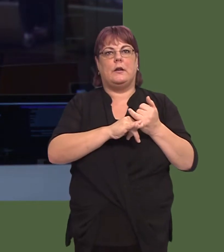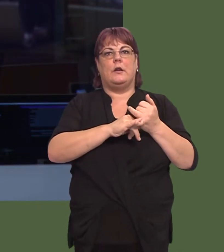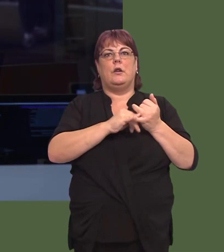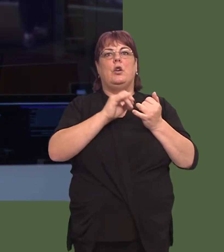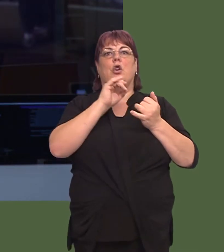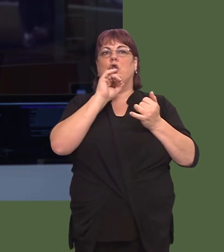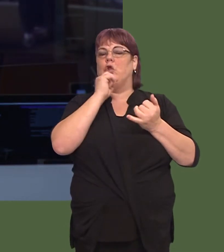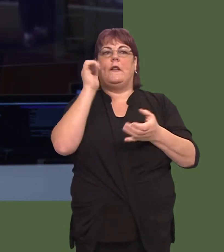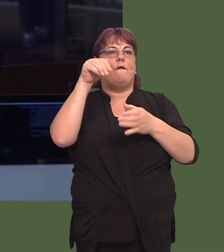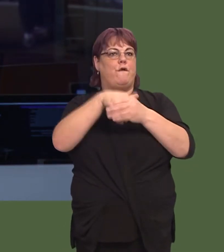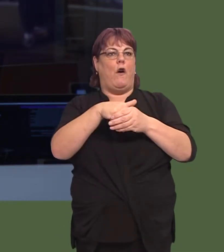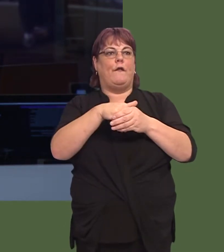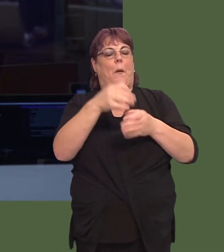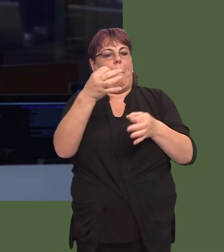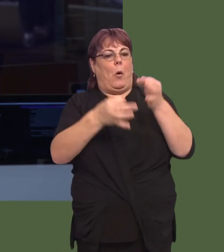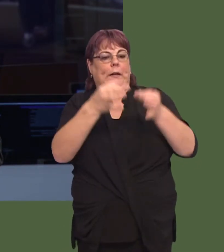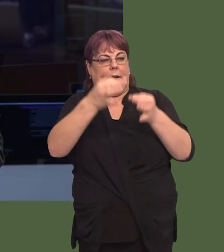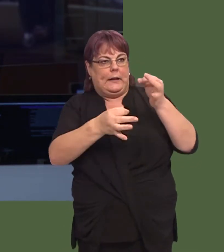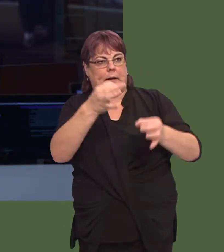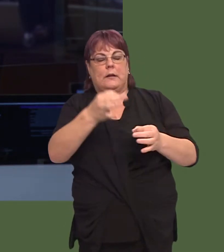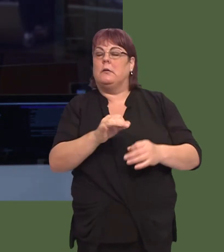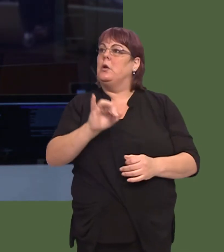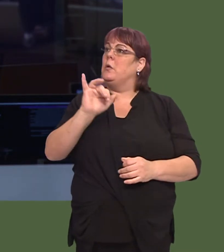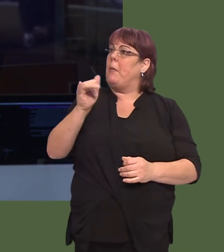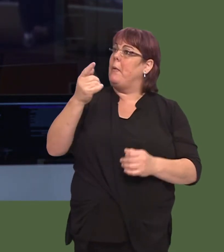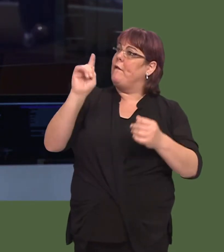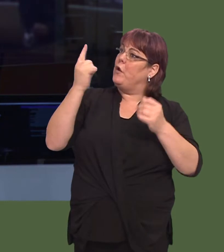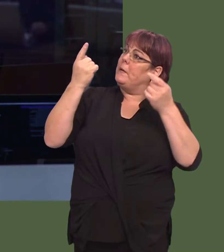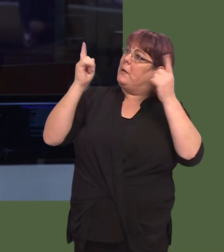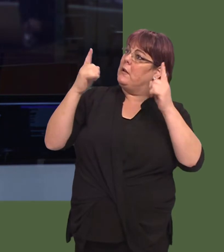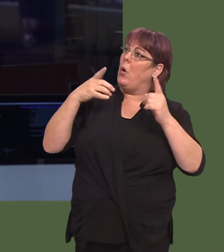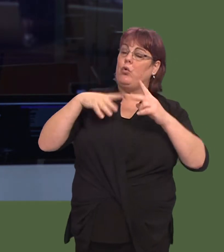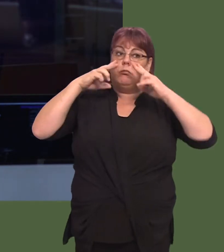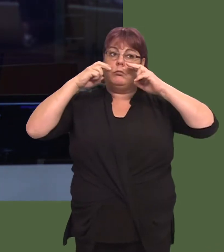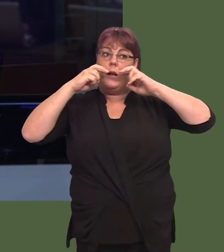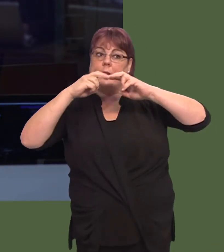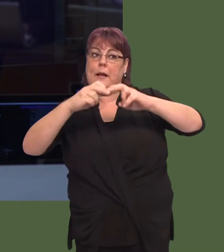David J. Rowlands: Perhaps, First Minister, we should once again examine that excellent suggestion.